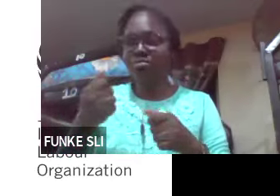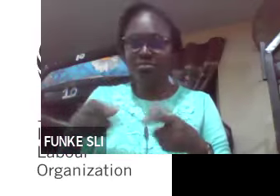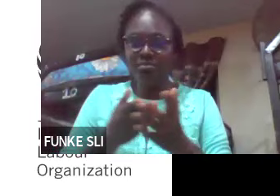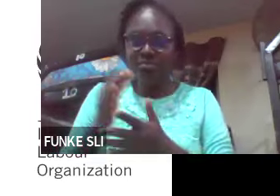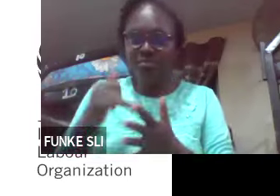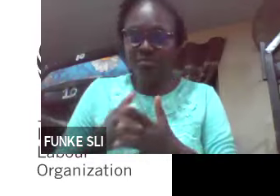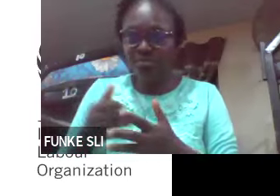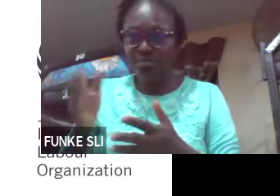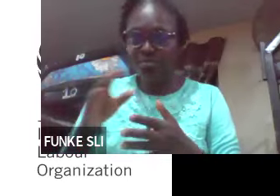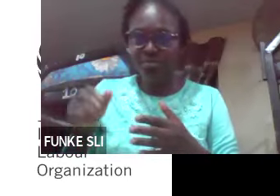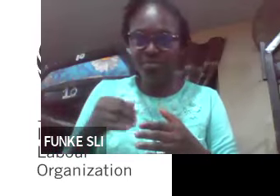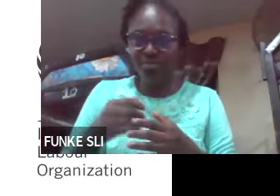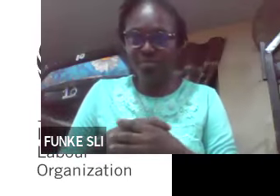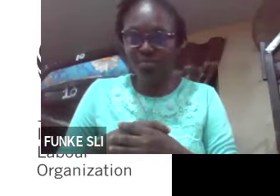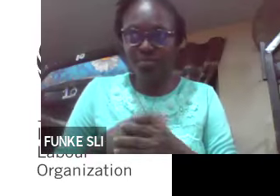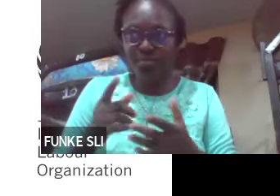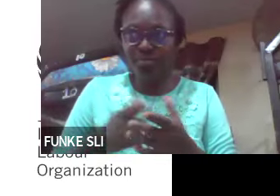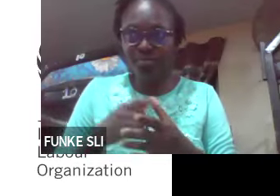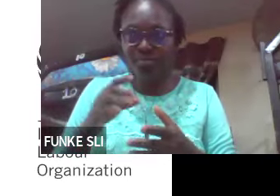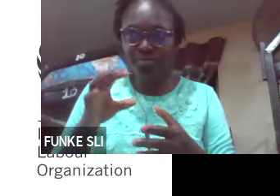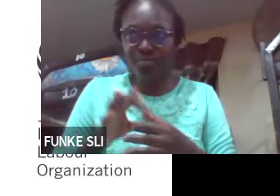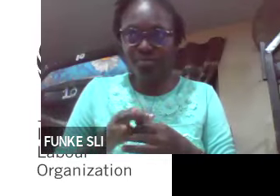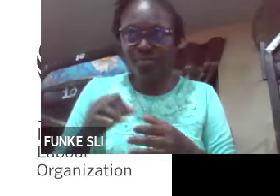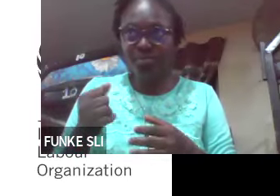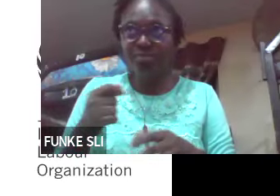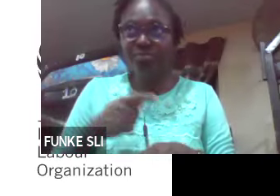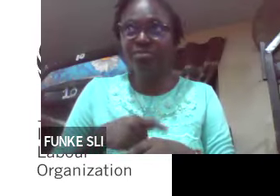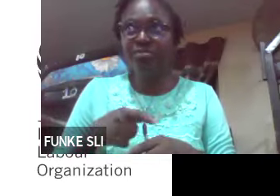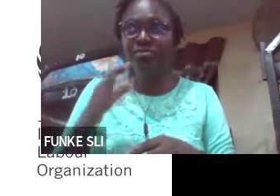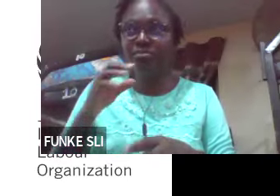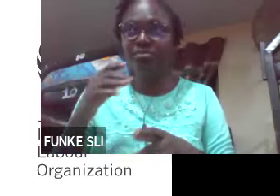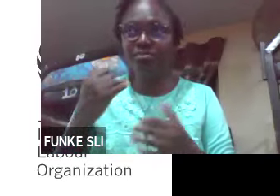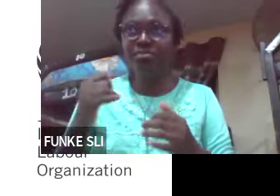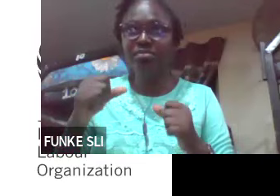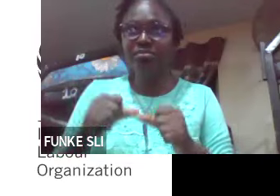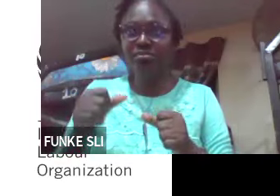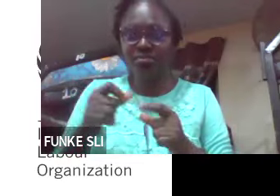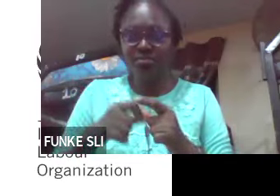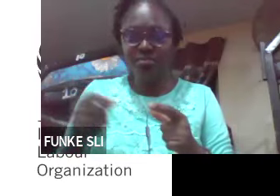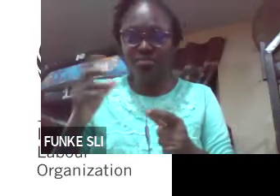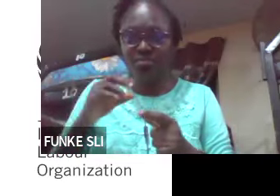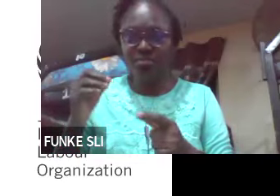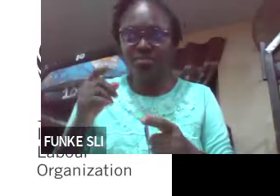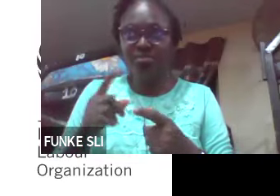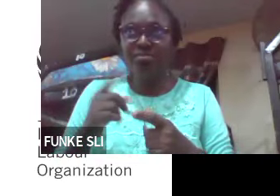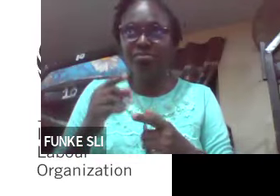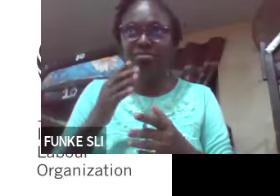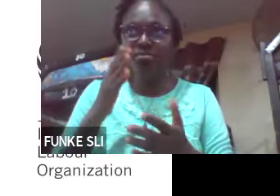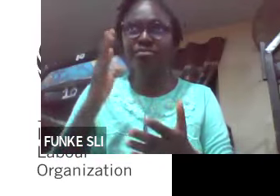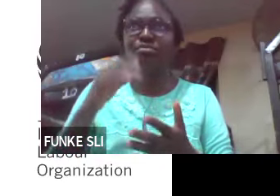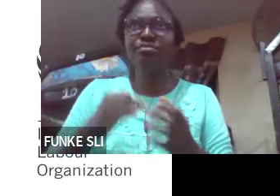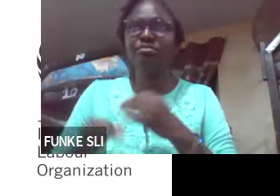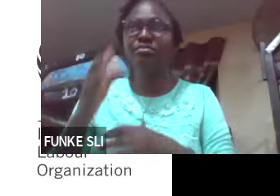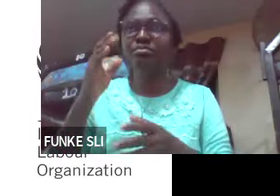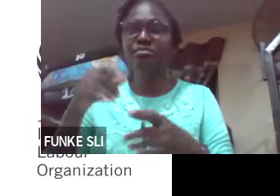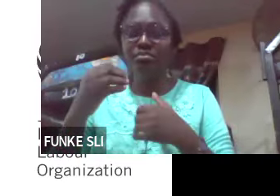joy: So they so once they join another time again. Then they can now continue from where we stop, instead of going back and going forth.